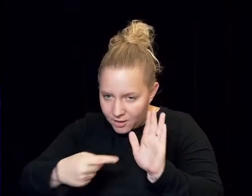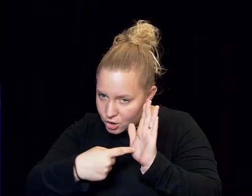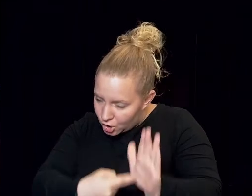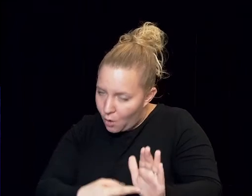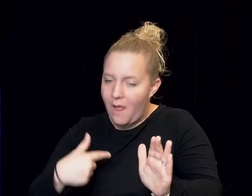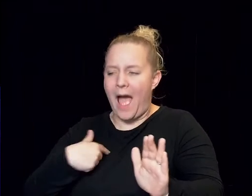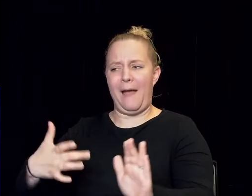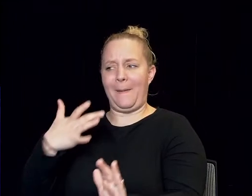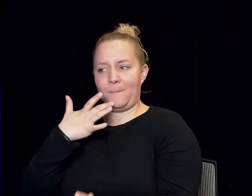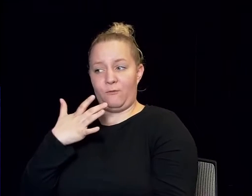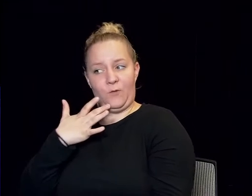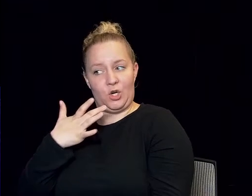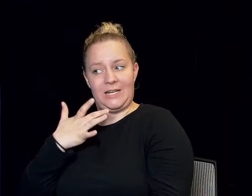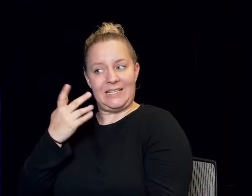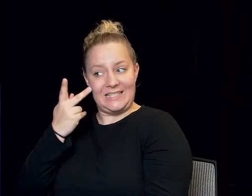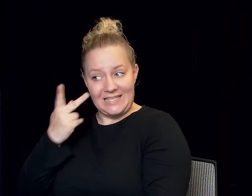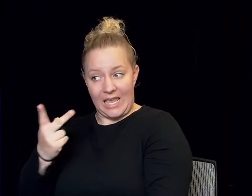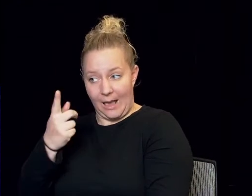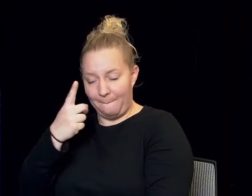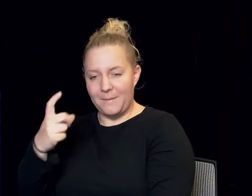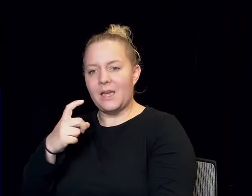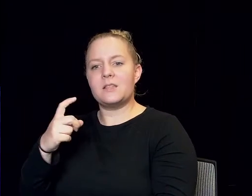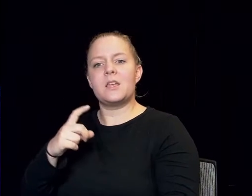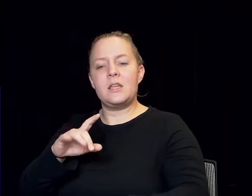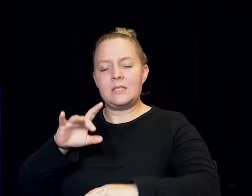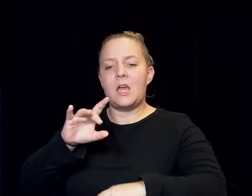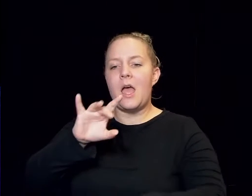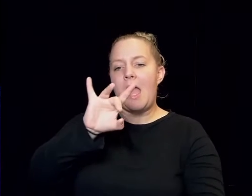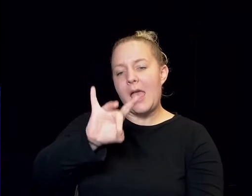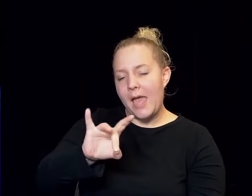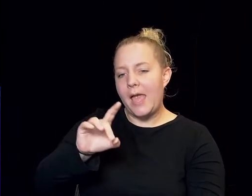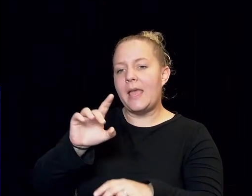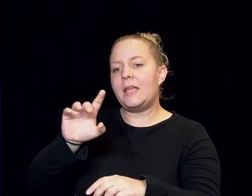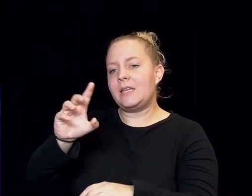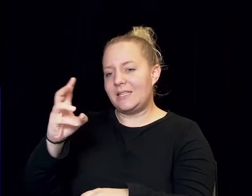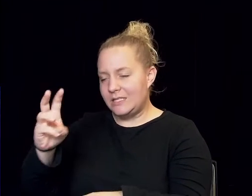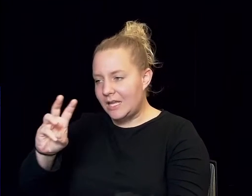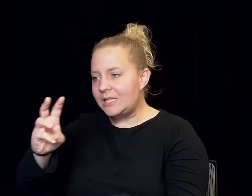seeing it because I know it goes 8 and then 8 times 2 is 16 and 8 times 3